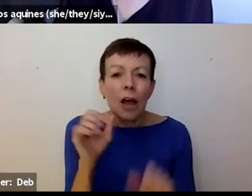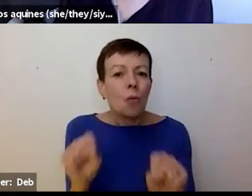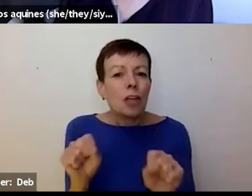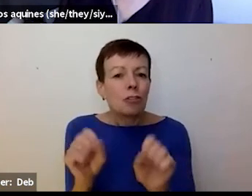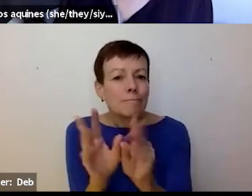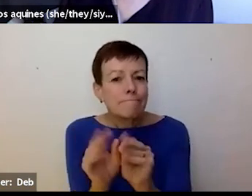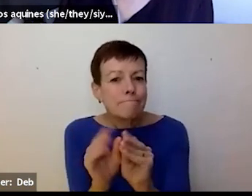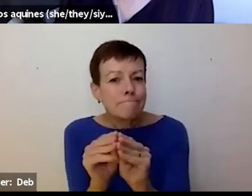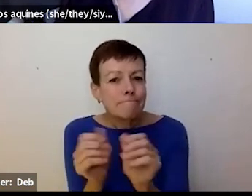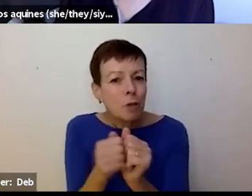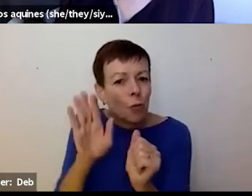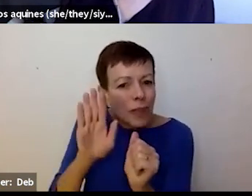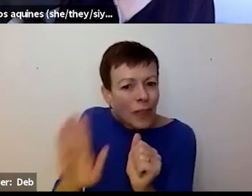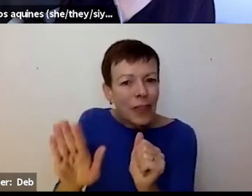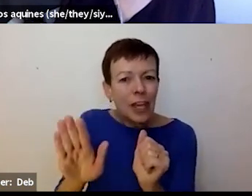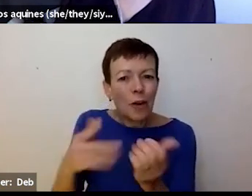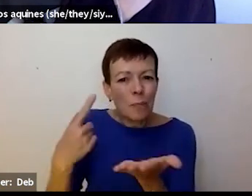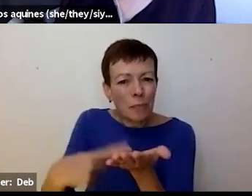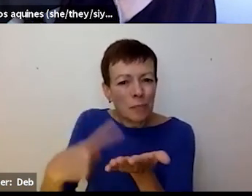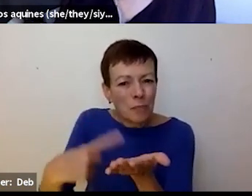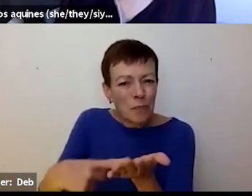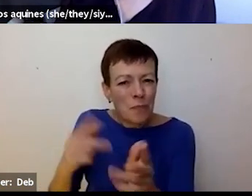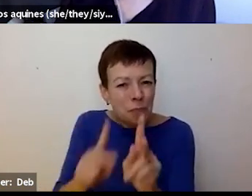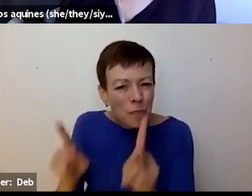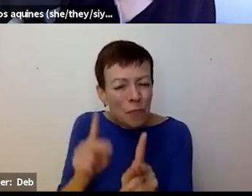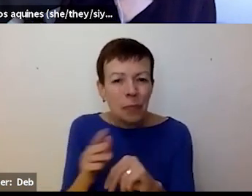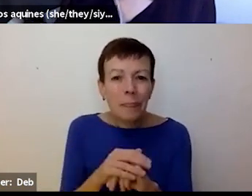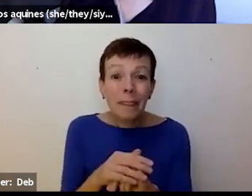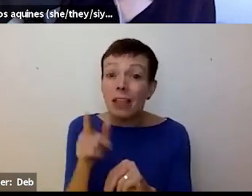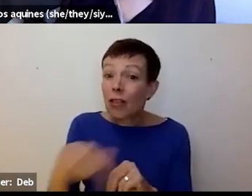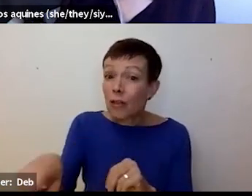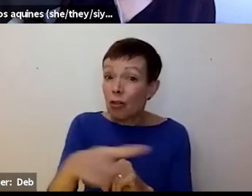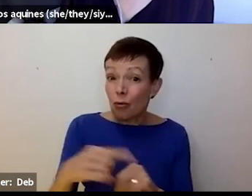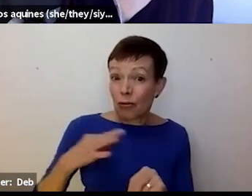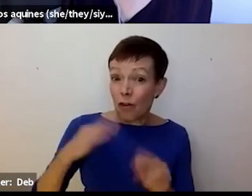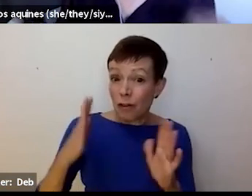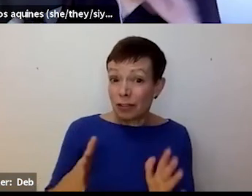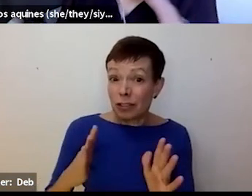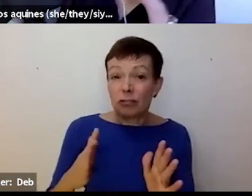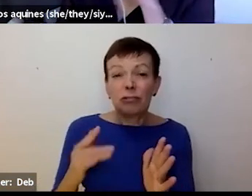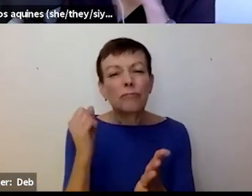community volunteers who were really curious of what this project was all about. And so, we did